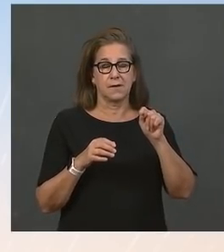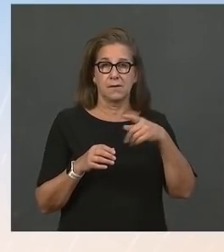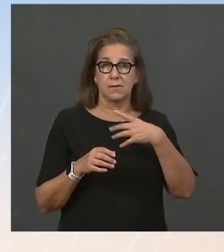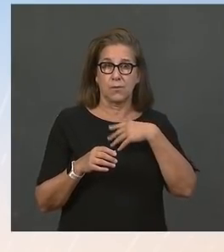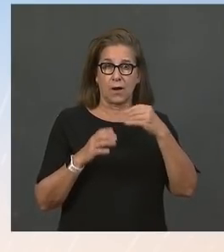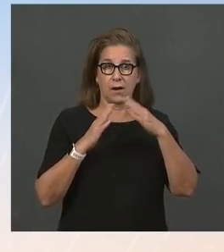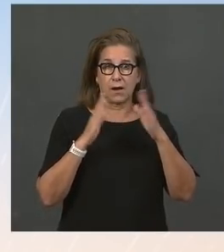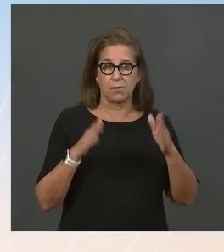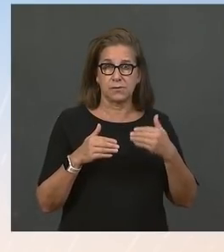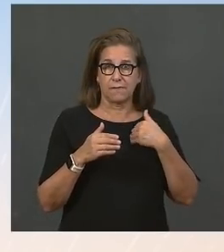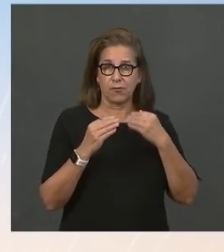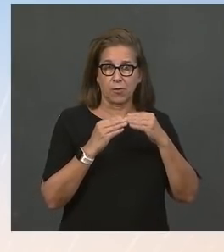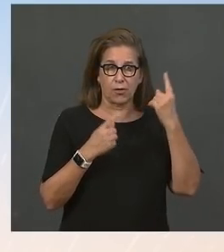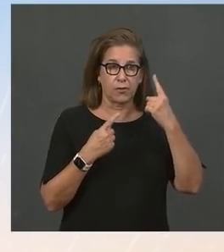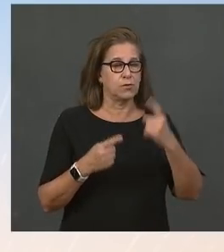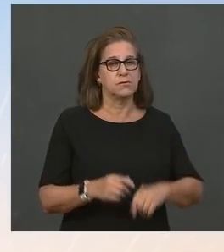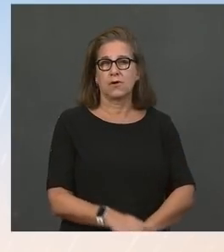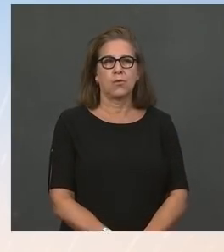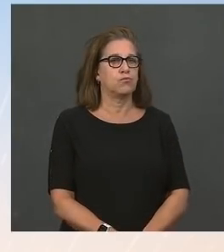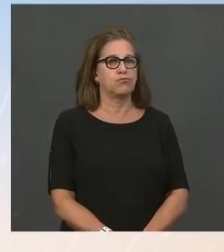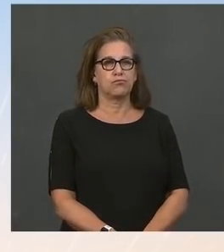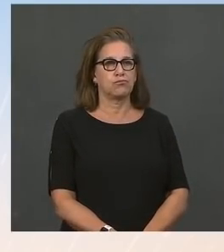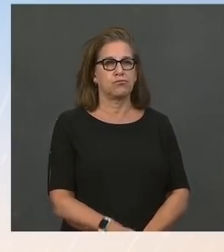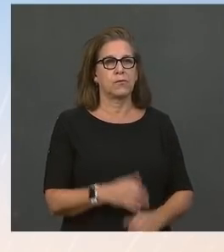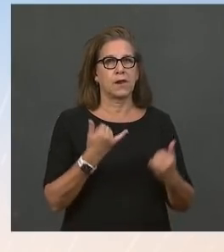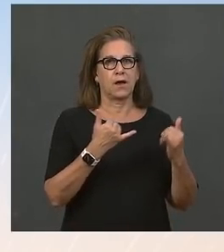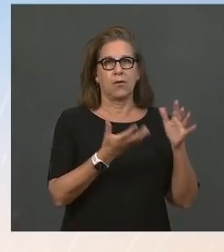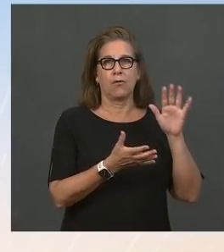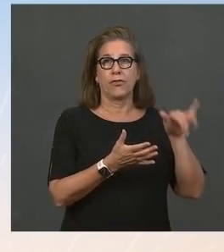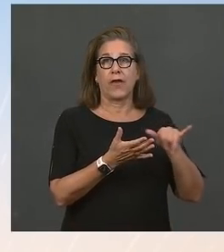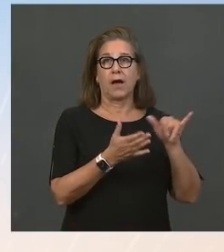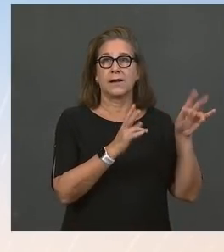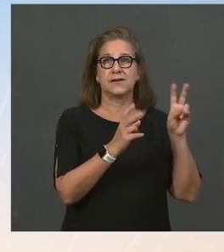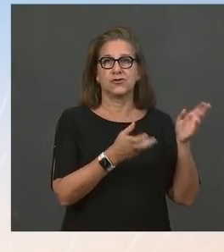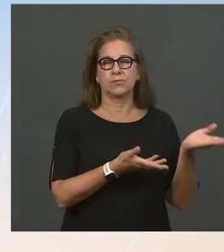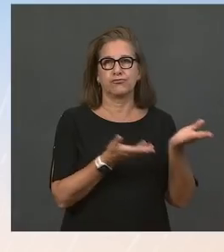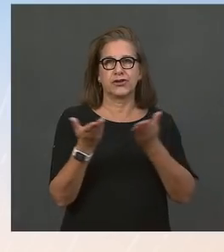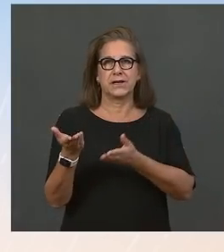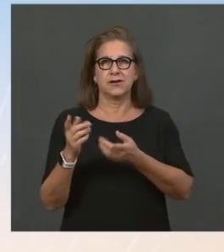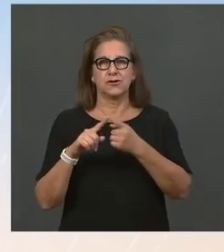I'd point you to the Department of Justice. Go ahead. The Press: Thank you, Jen. Just to follow up on the Medicare expansion: